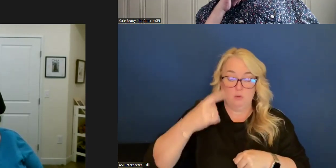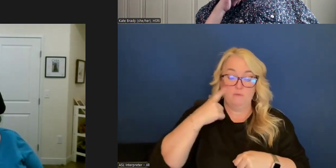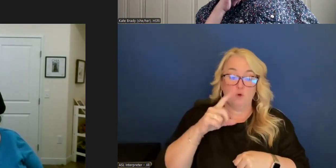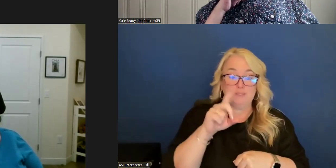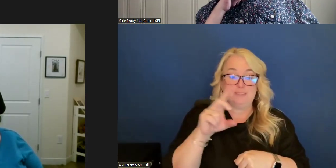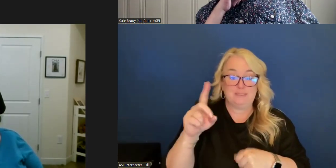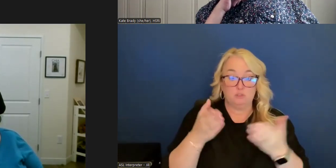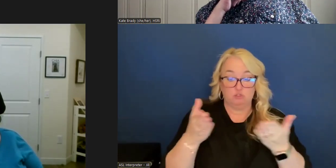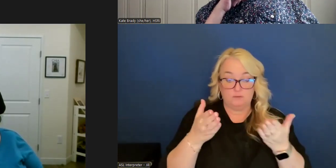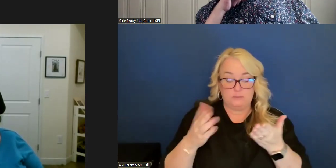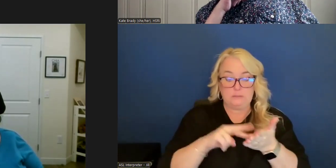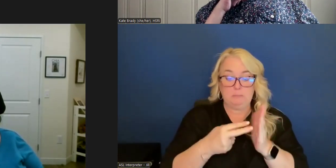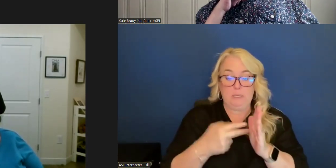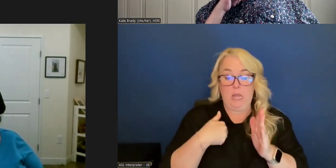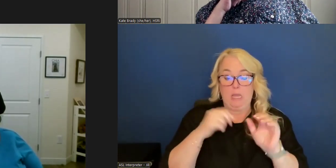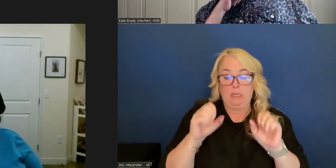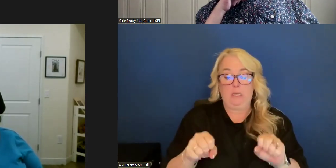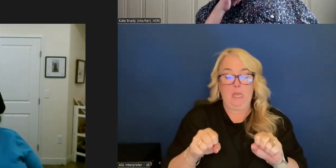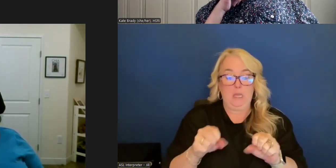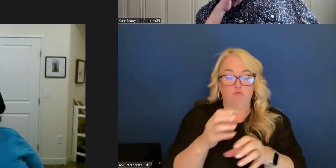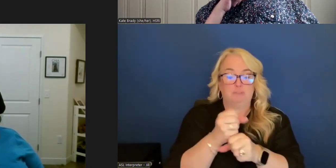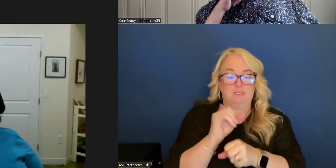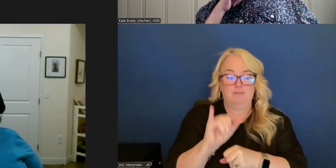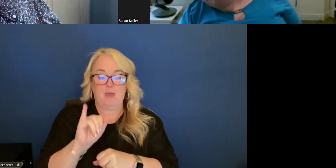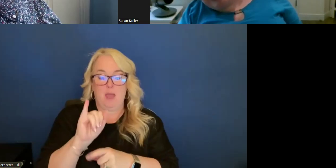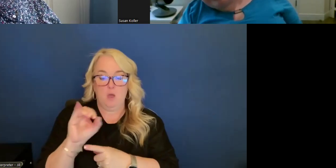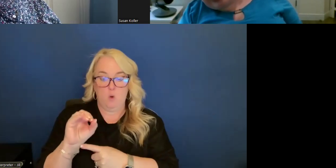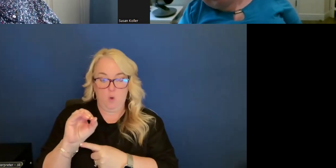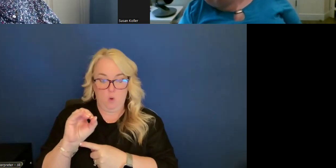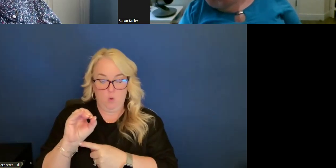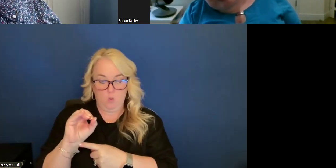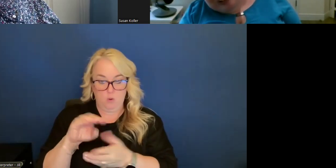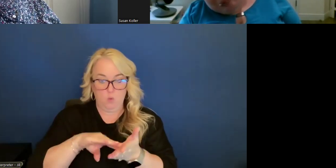that IO waiver that Jennifer mentioned. And the IO waiver is